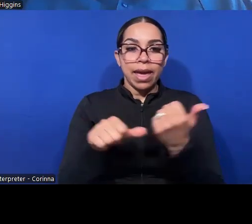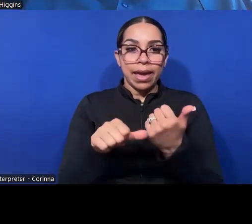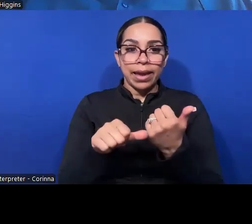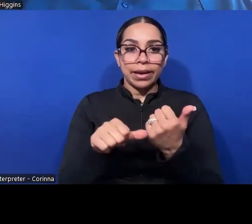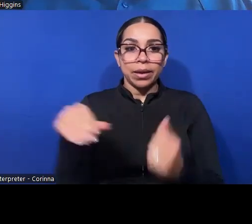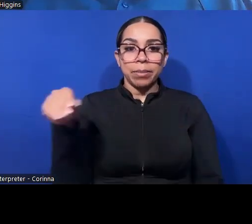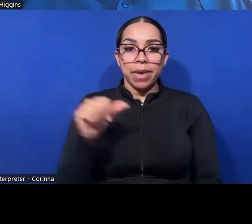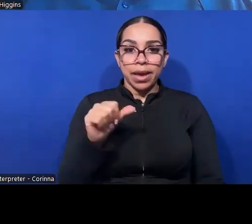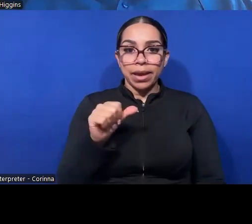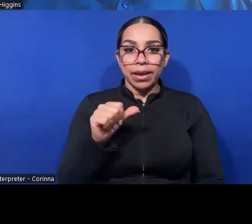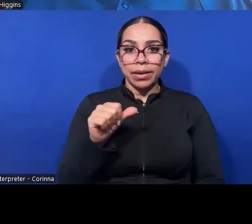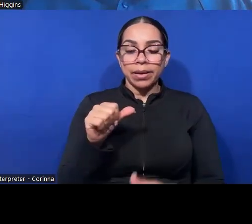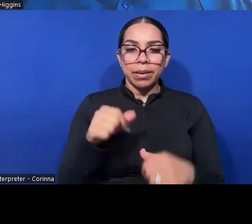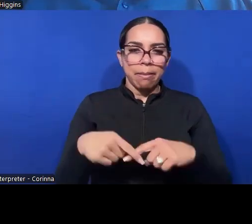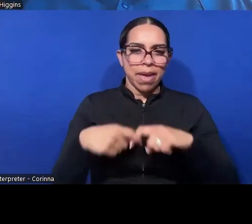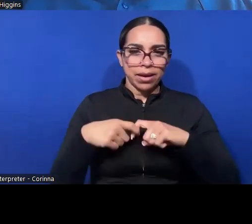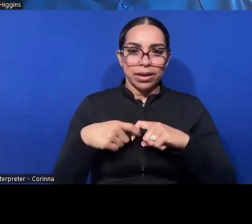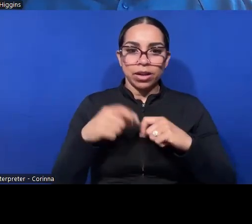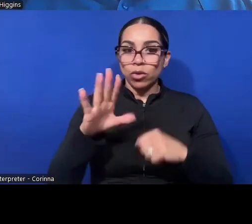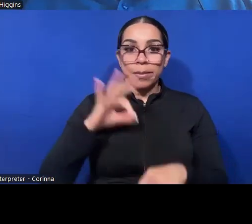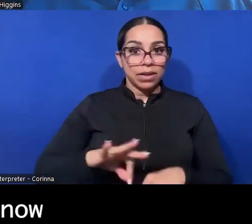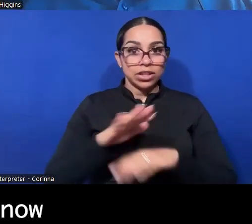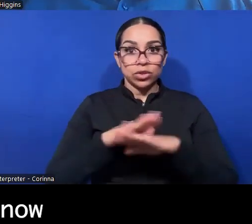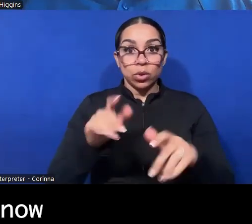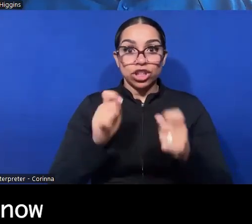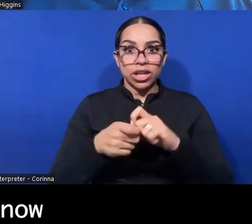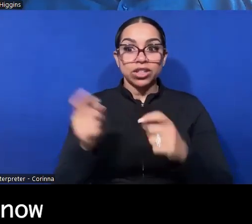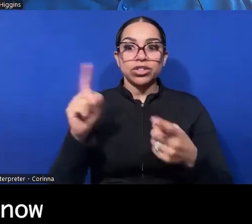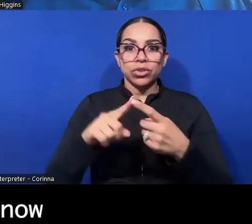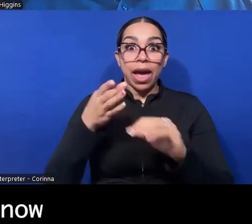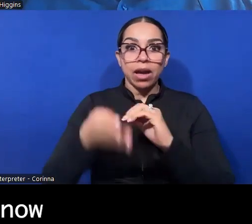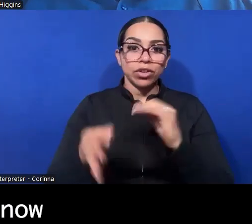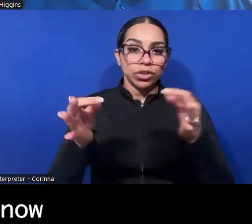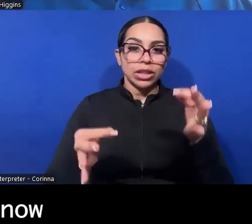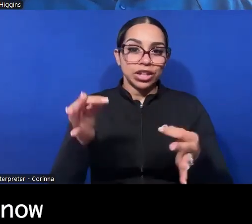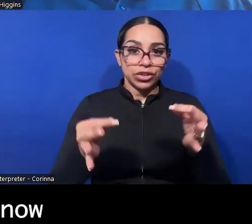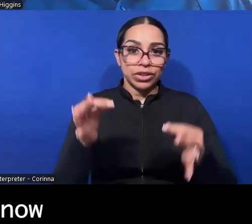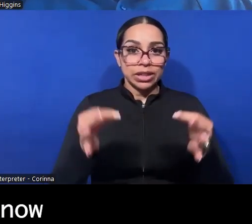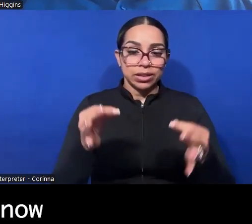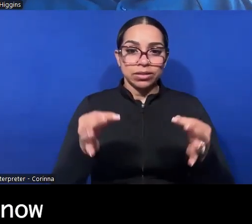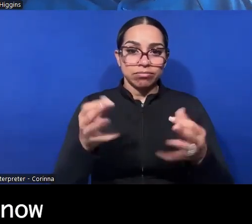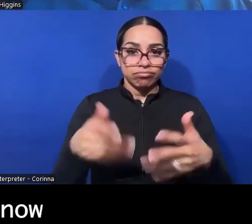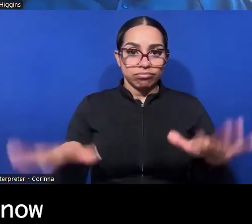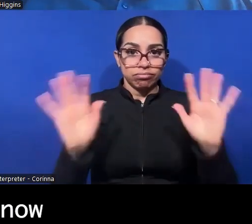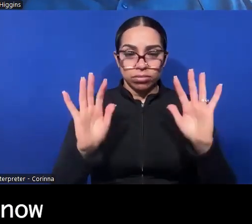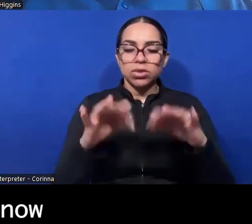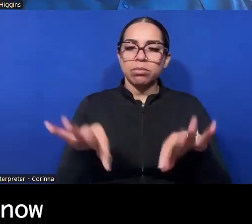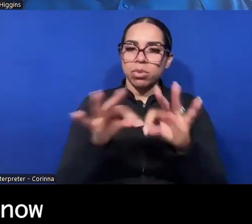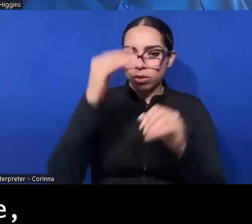until after, the appeal is heard. And so that's important to know if Medi-Cal is, you know, either reducing